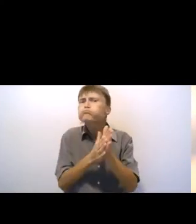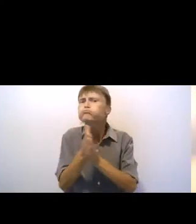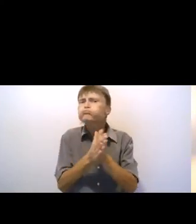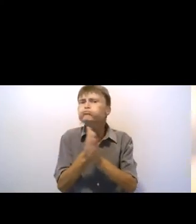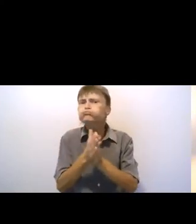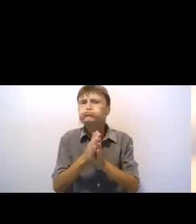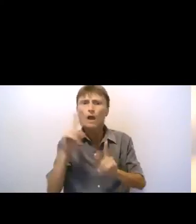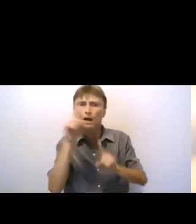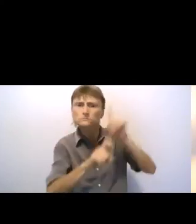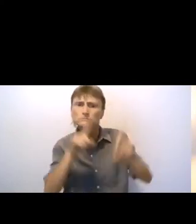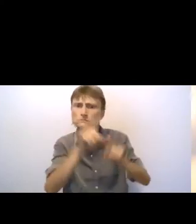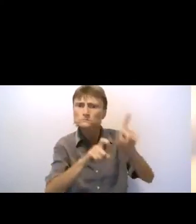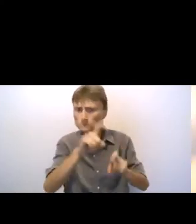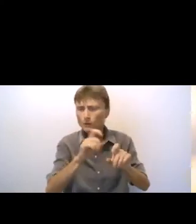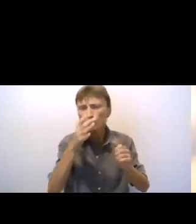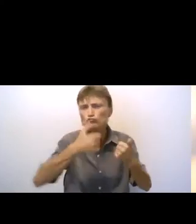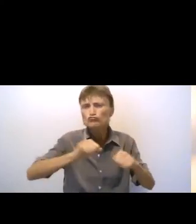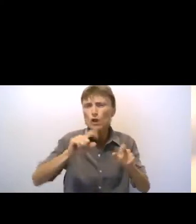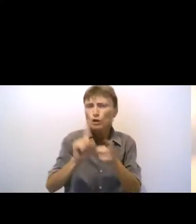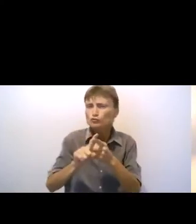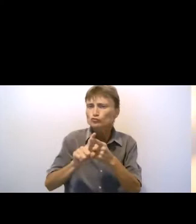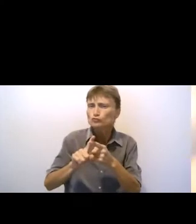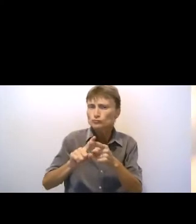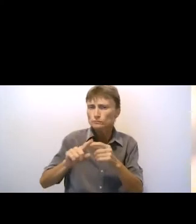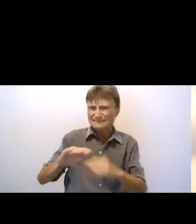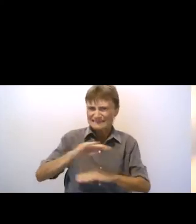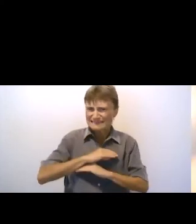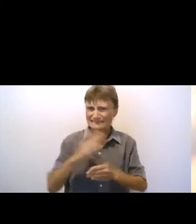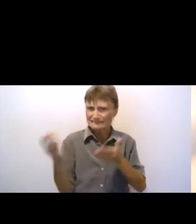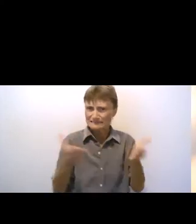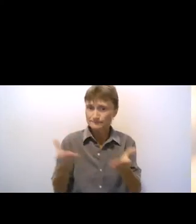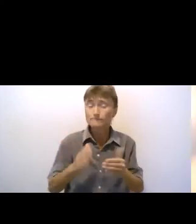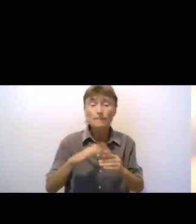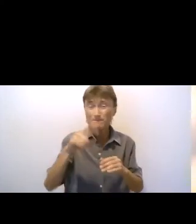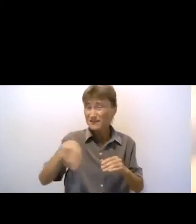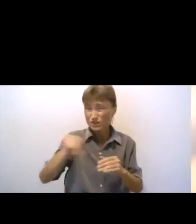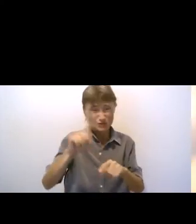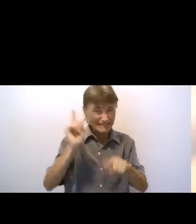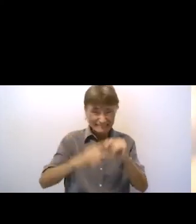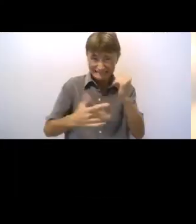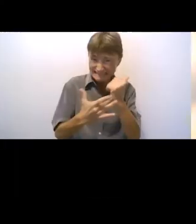And again, if you have any questions or challenges with technology or accessibility, please privately